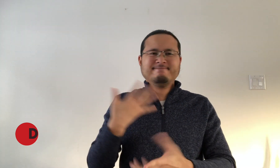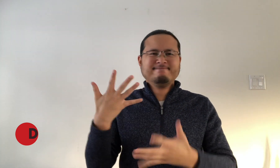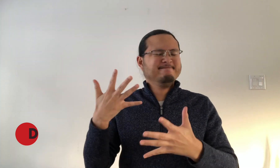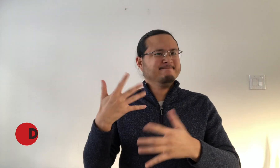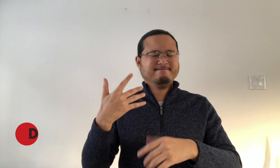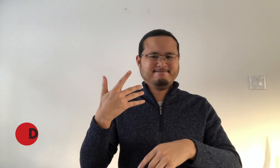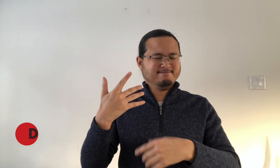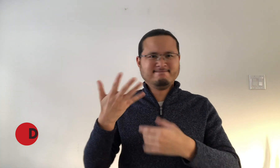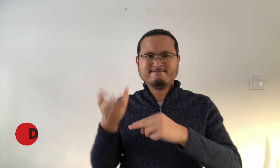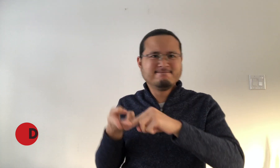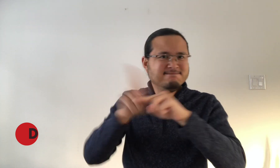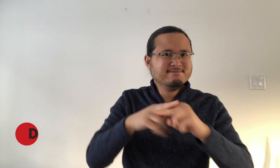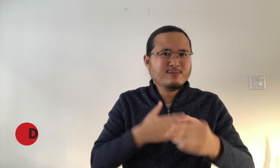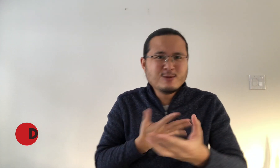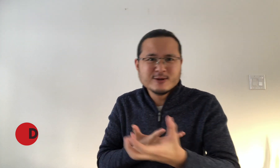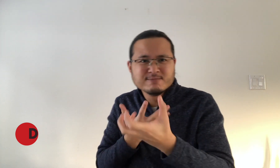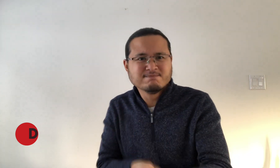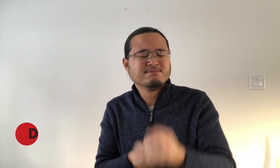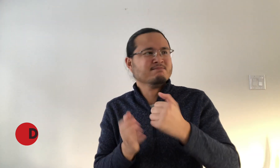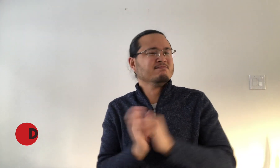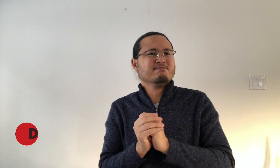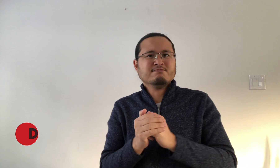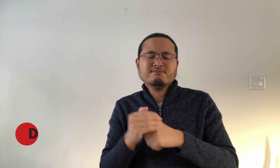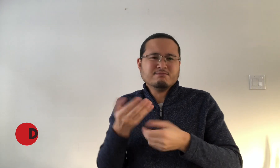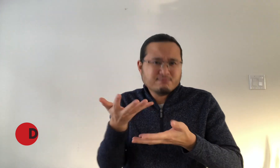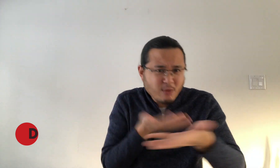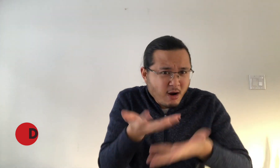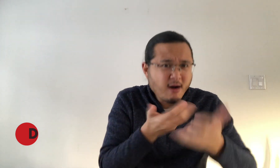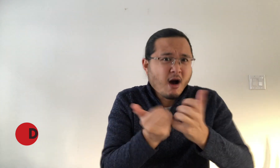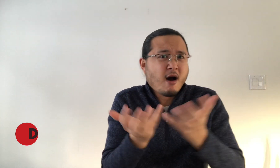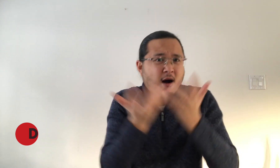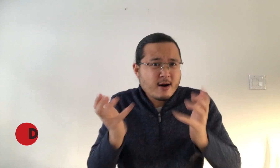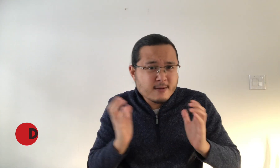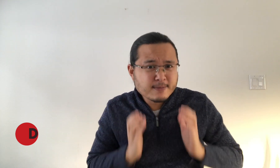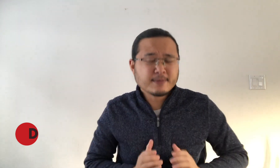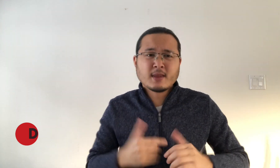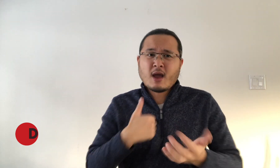on my real estate team. As I worked, my confidence increased,